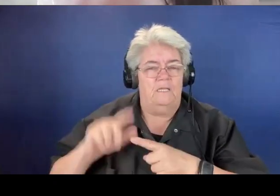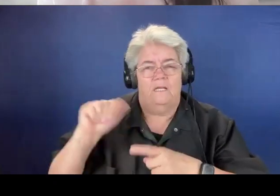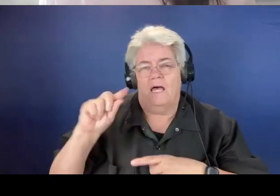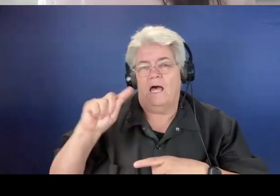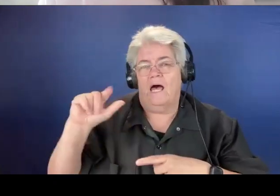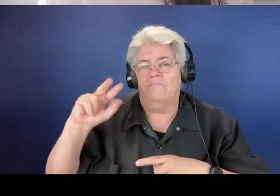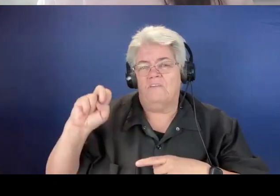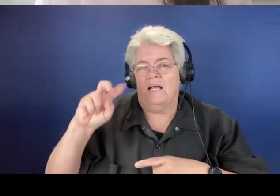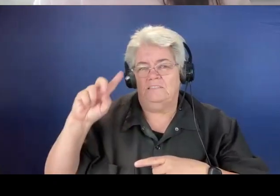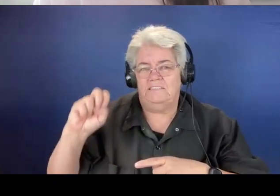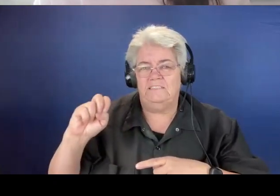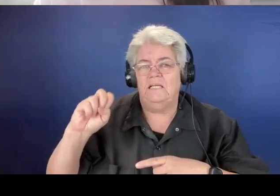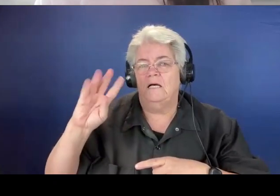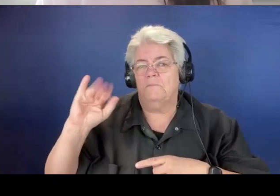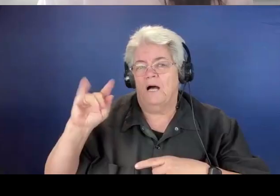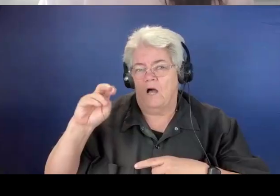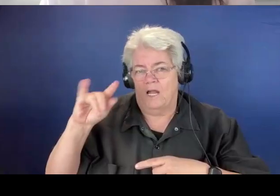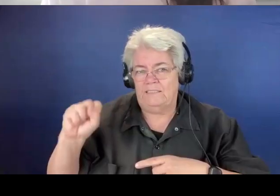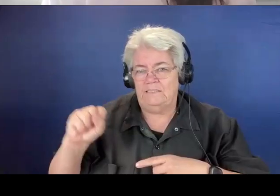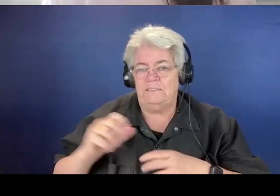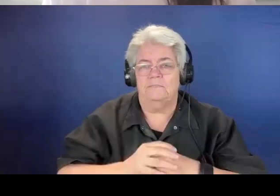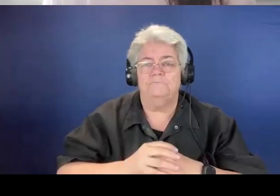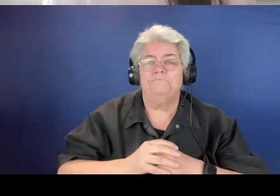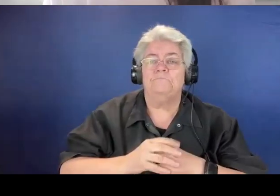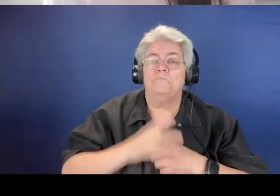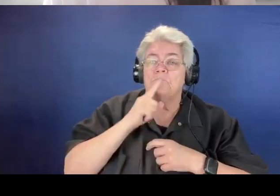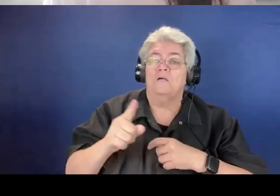The learner outcomes that we are going to discuss today.